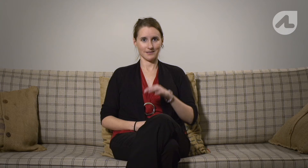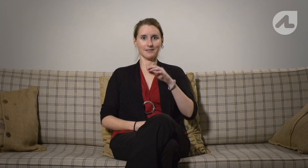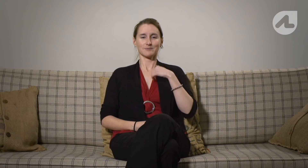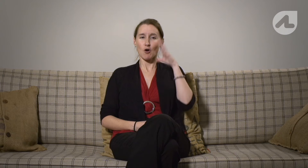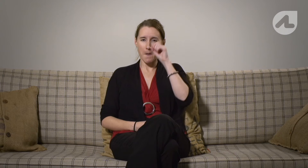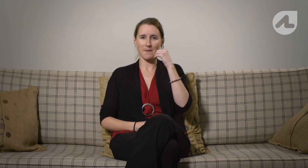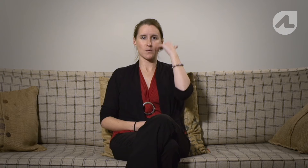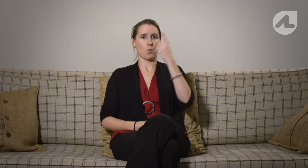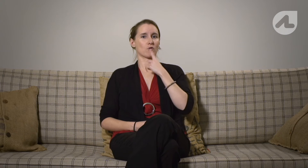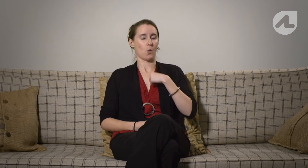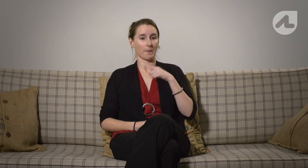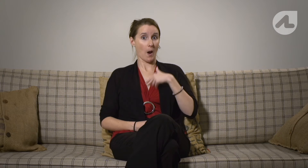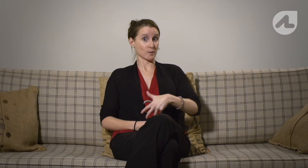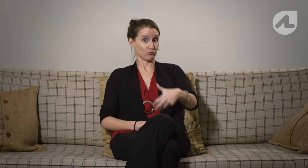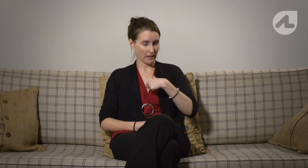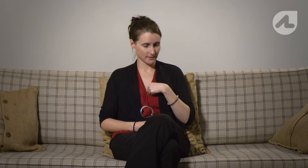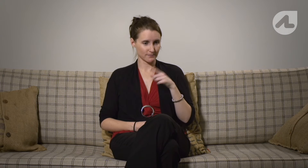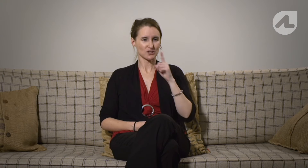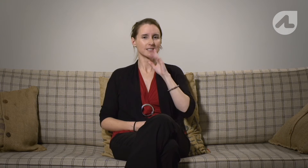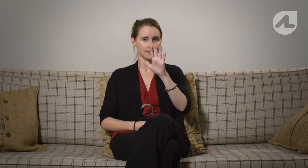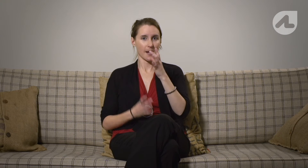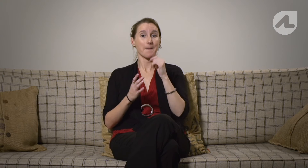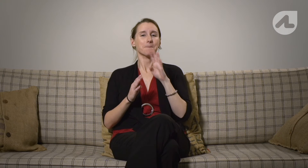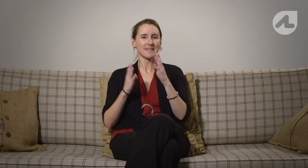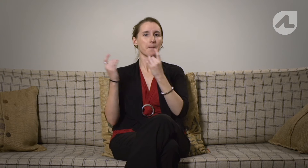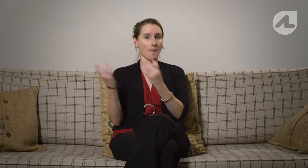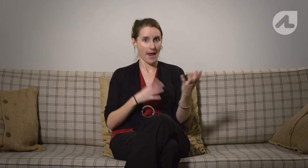I remember Victoria told me when I was pregnant, you better be prepared...